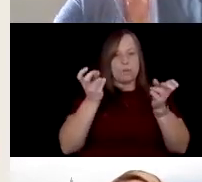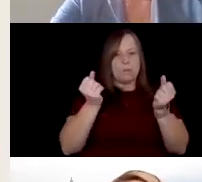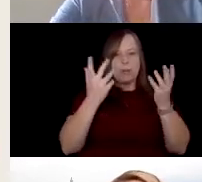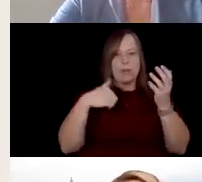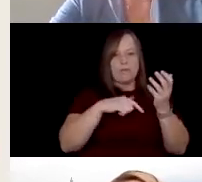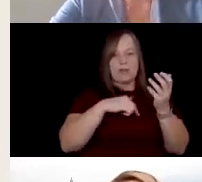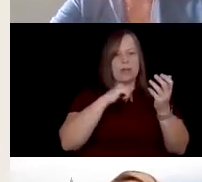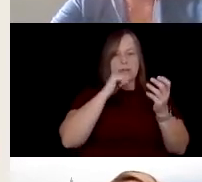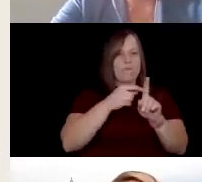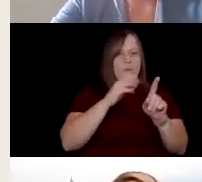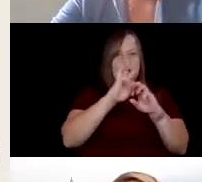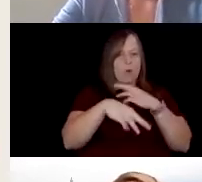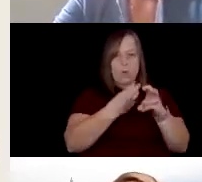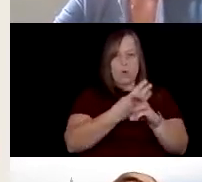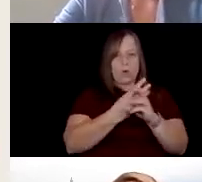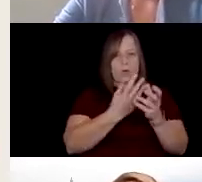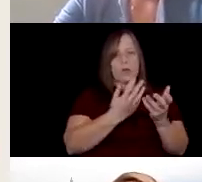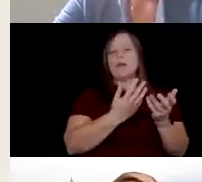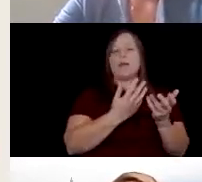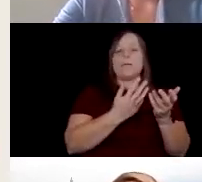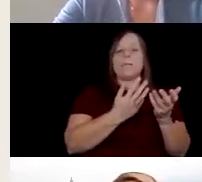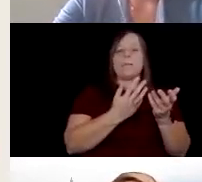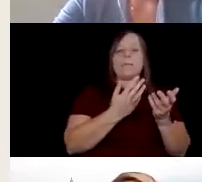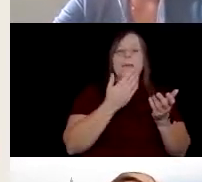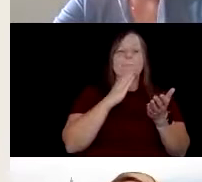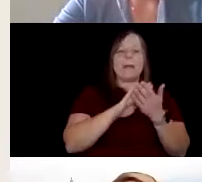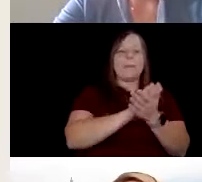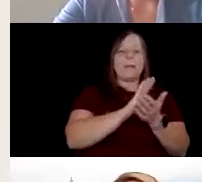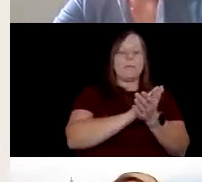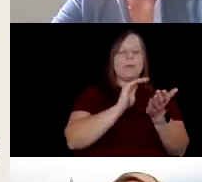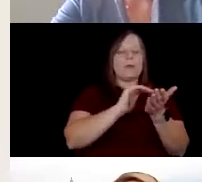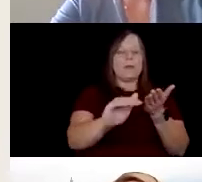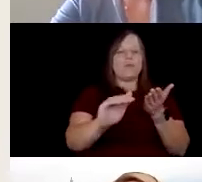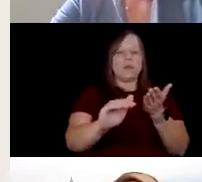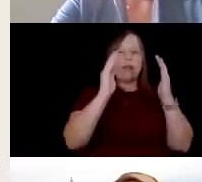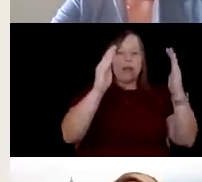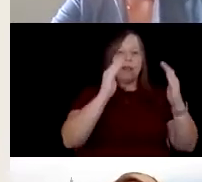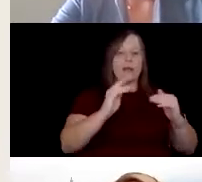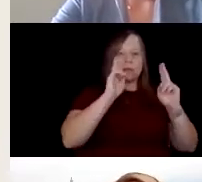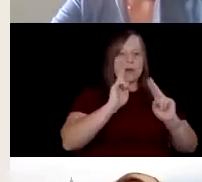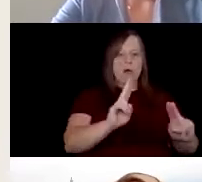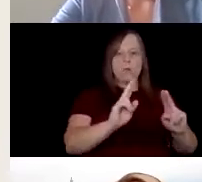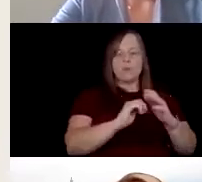do not come from that world. And so bad paper refers to any discharge category that is less than honorable. And on the next slide, I'm gonna